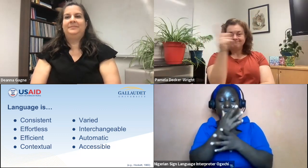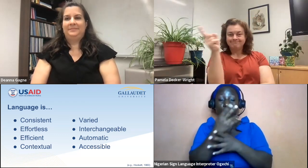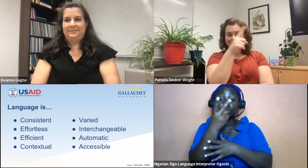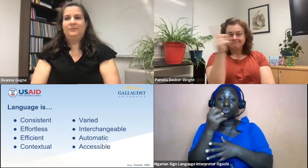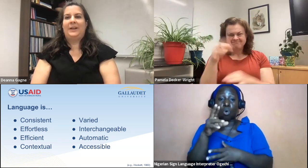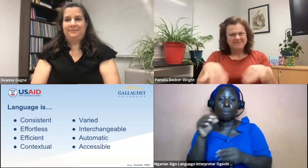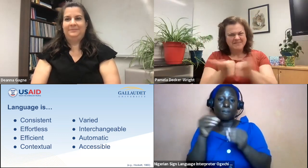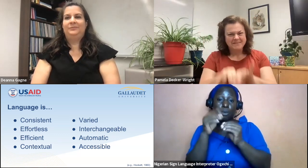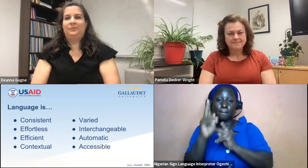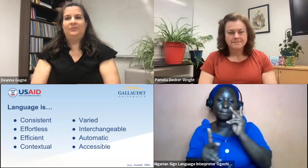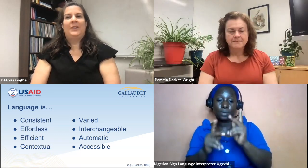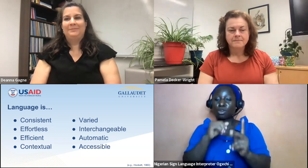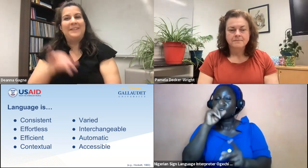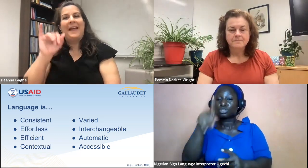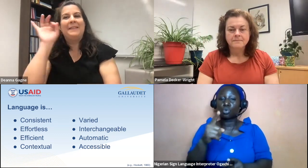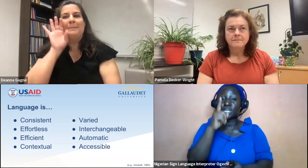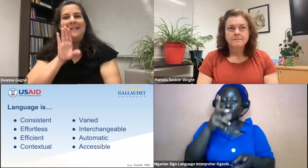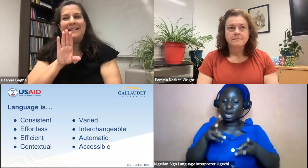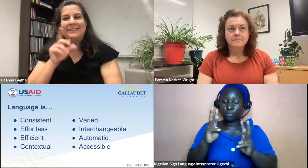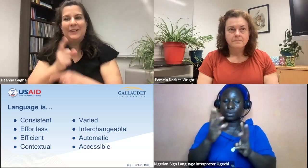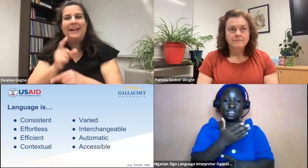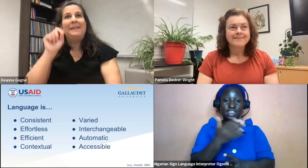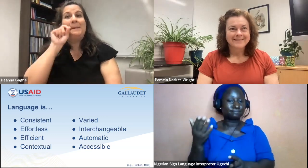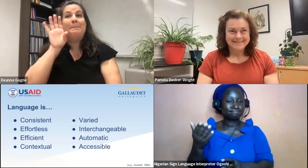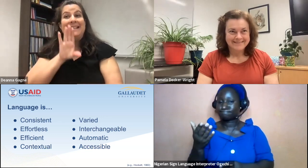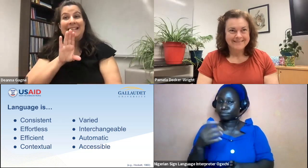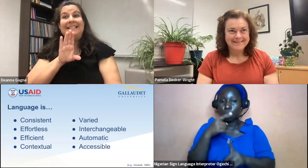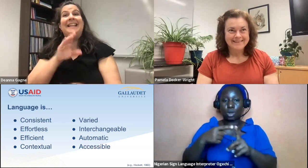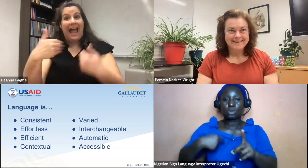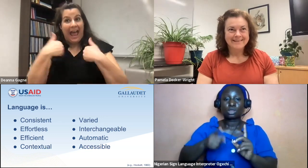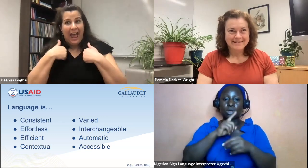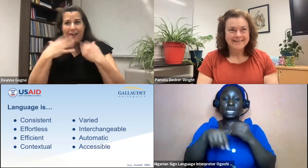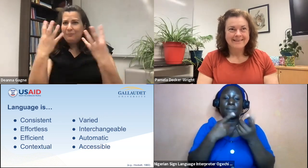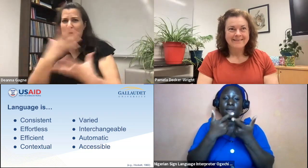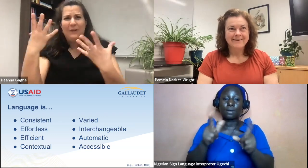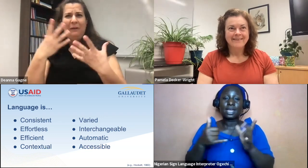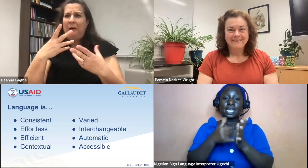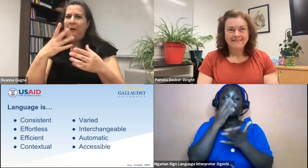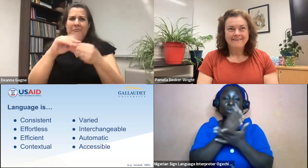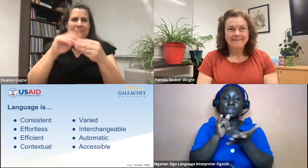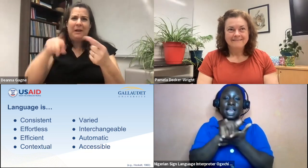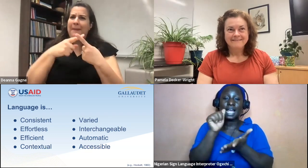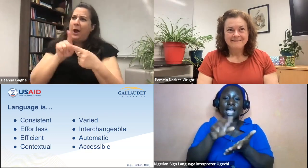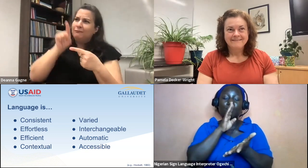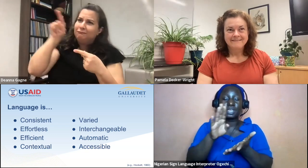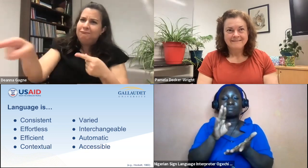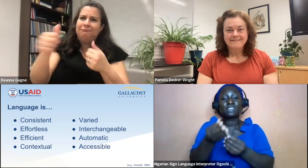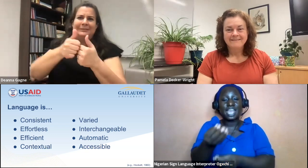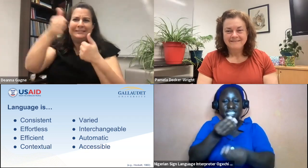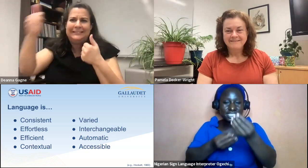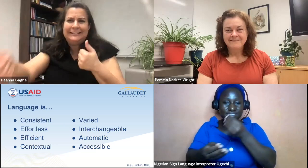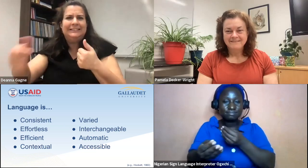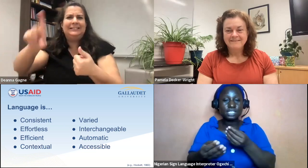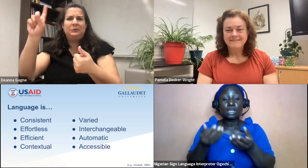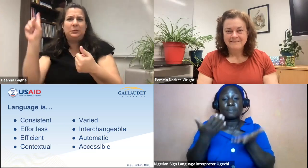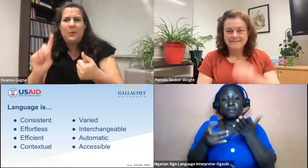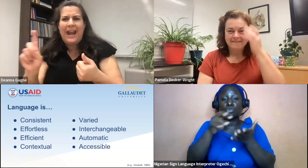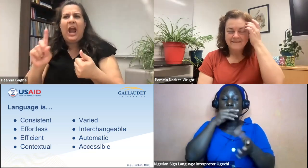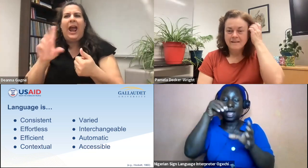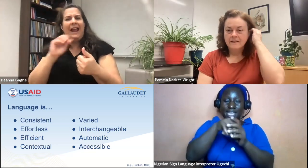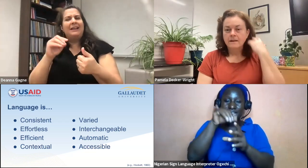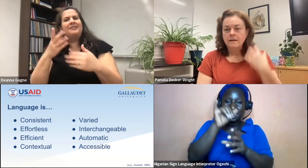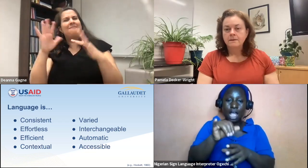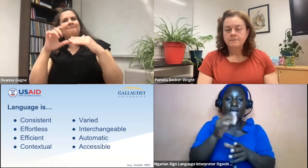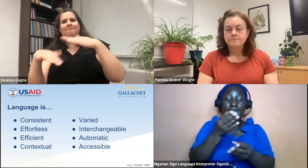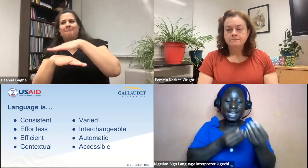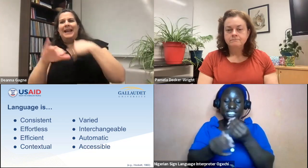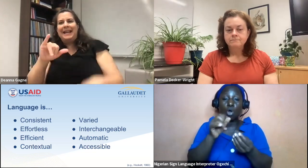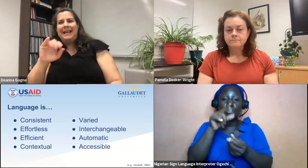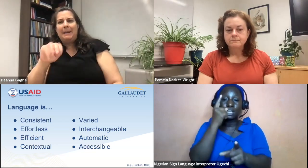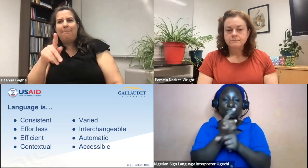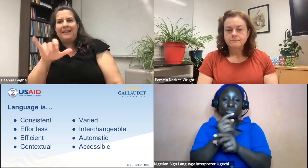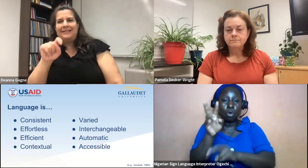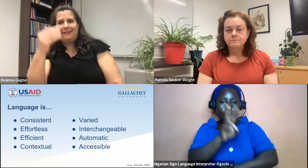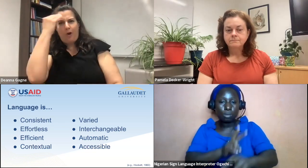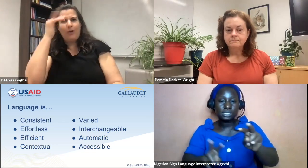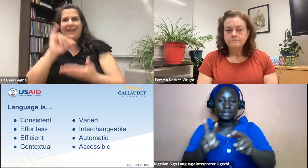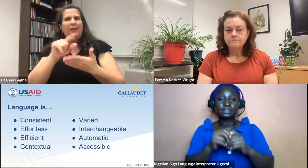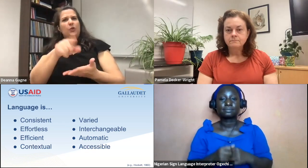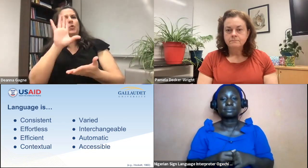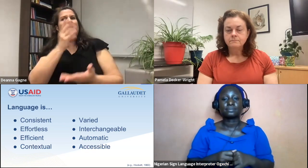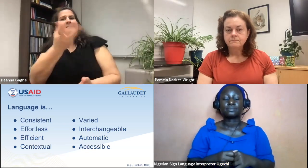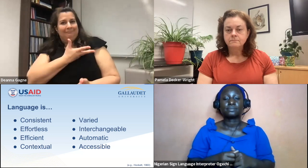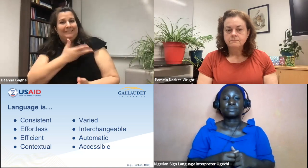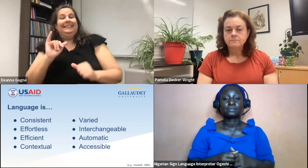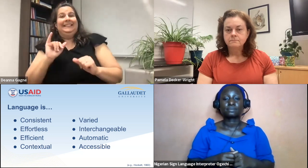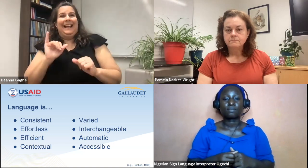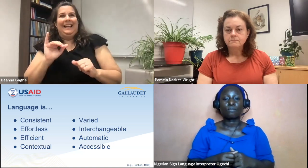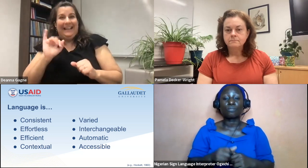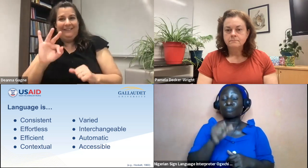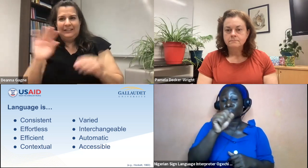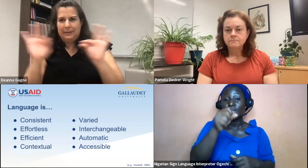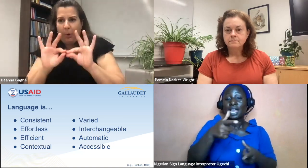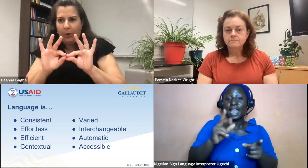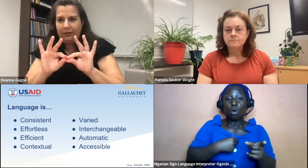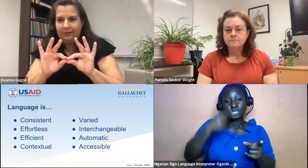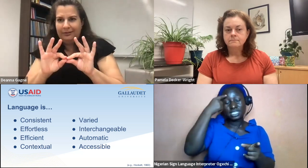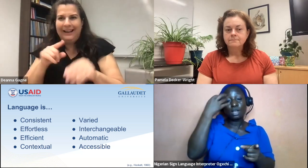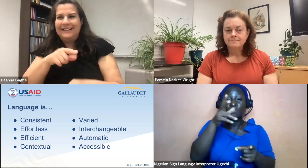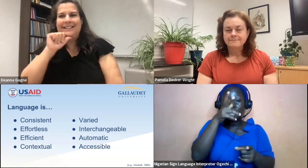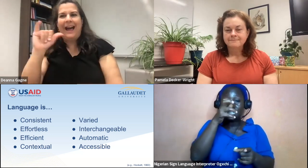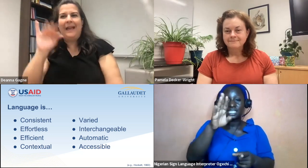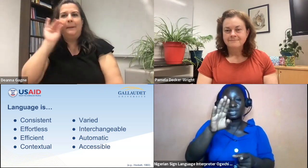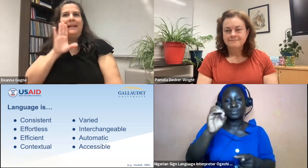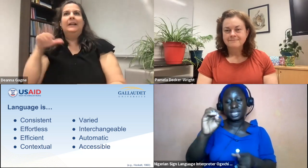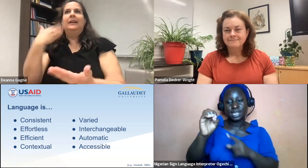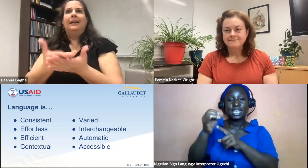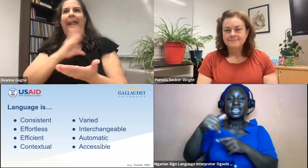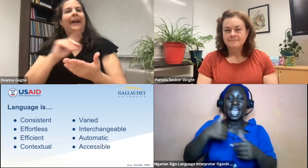whether you're in that exchange, or you're just observing the exchange of others great. Think about the honeybee example, right? They have this beautiful ability to tell the other bees in the colony where food exists, and what directions. And so this is implicit knowledge that you can let me know right if it's important.